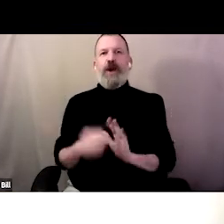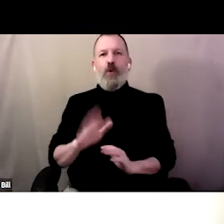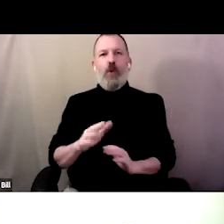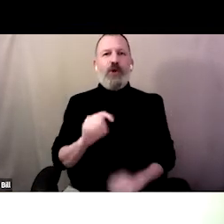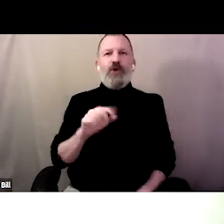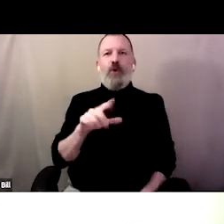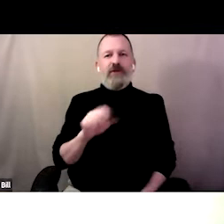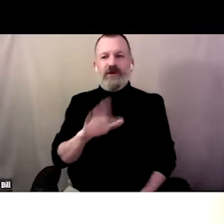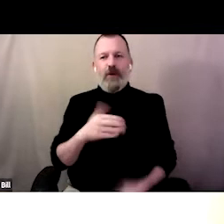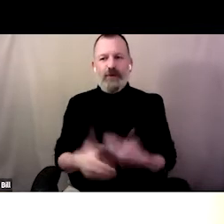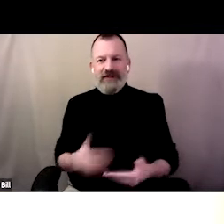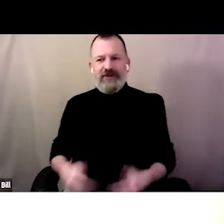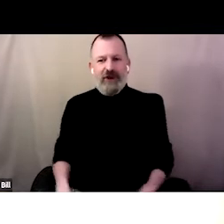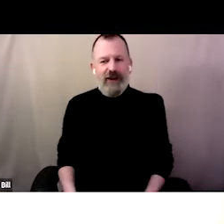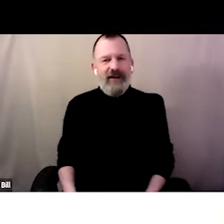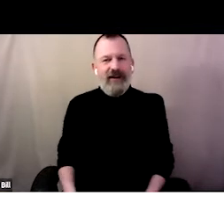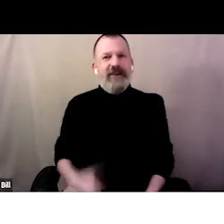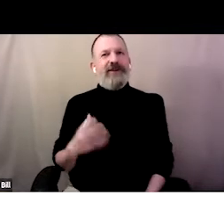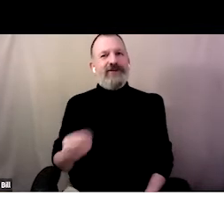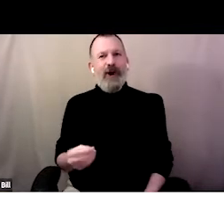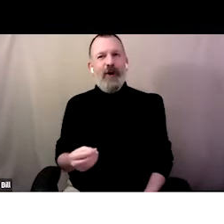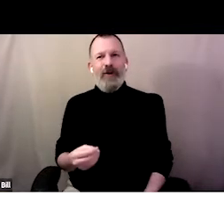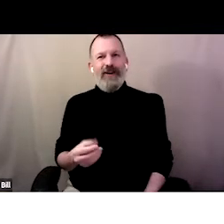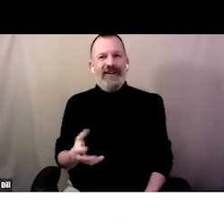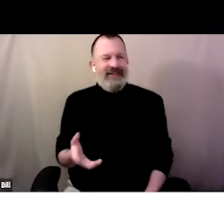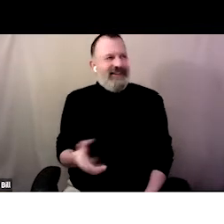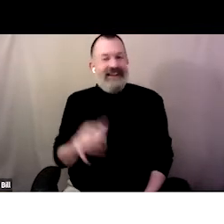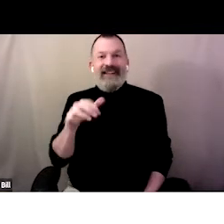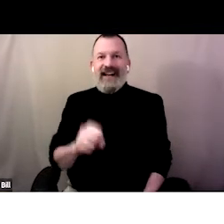CalebBarlow: So the fact that this attempted takedown by Microsoft got